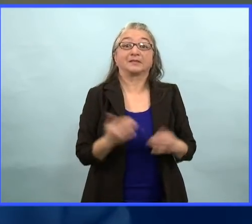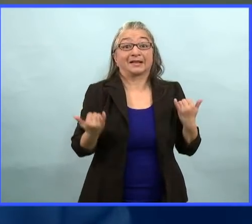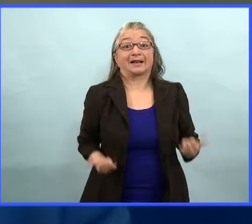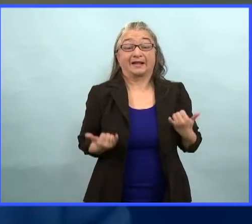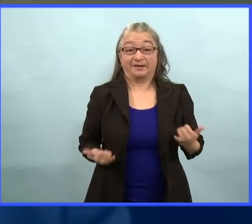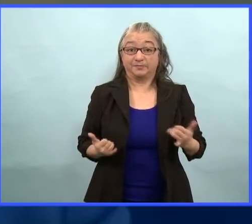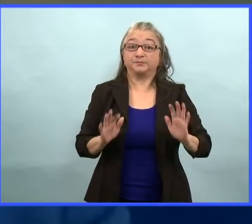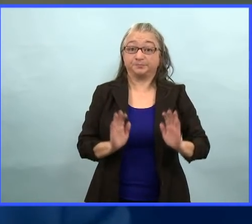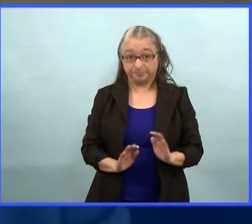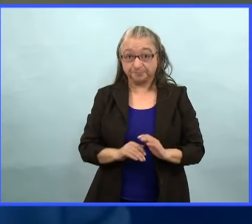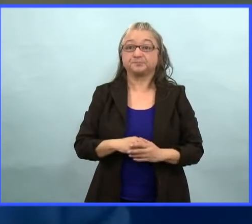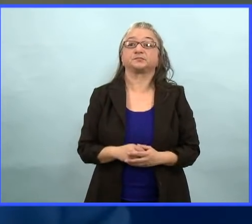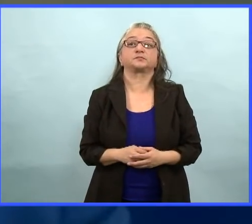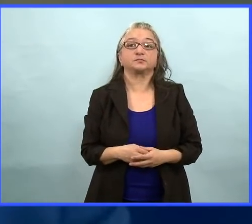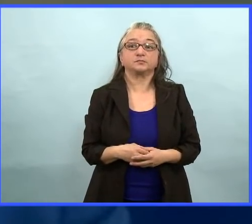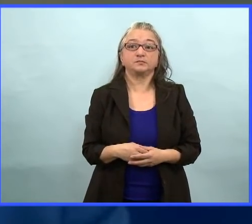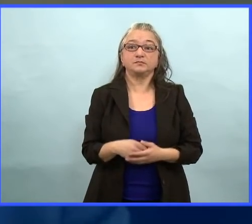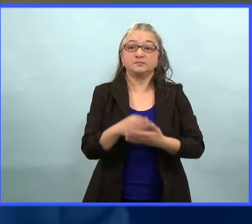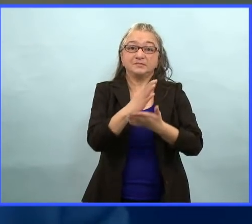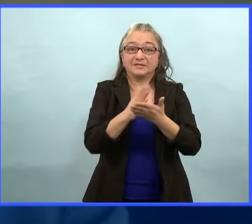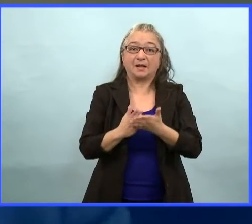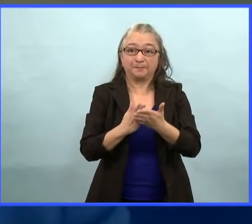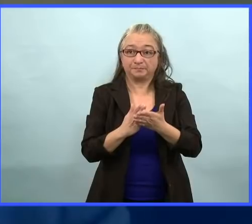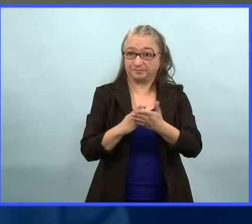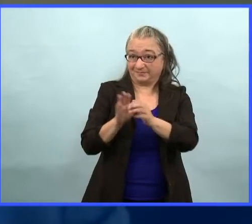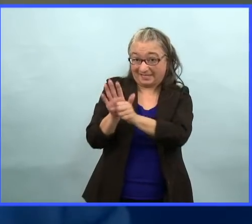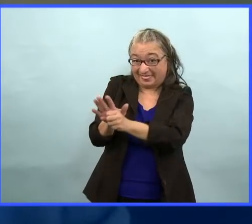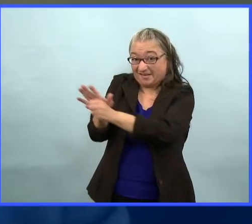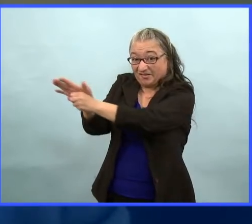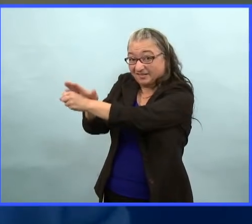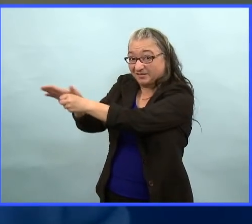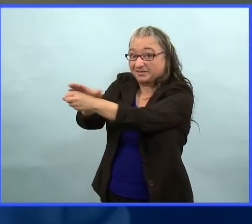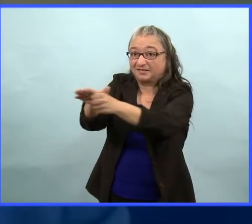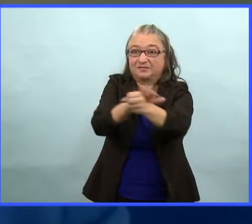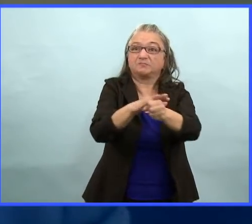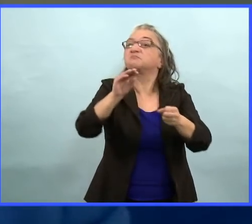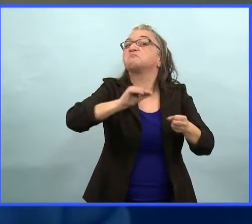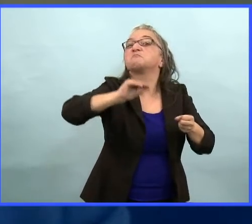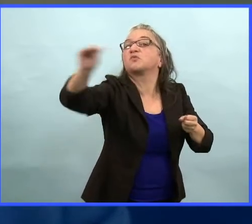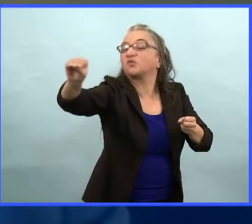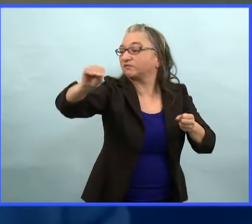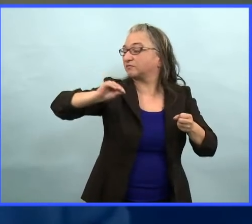outside of their home health region in the past three months this includes 13 in the past week